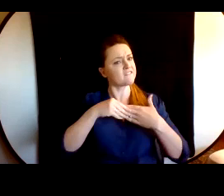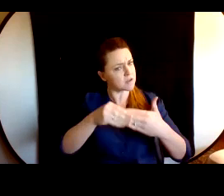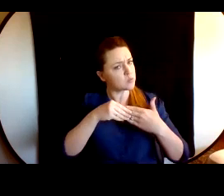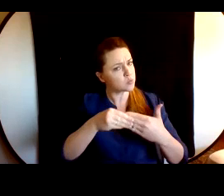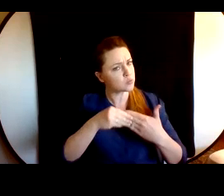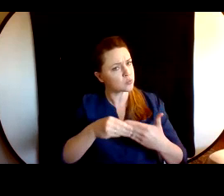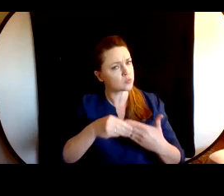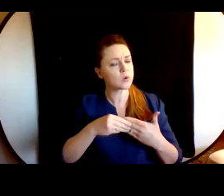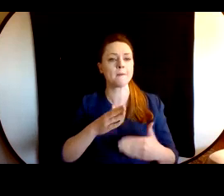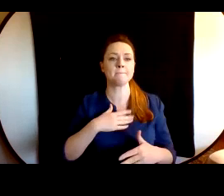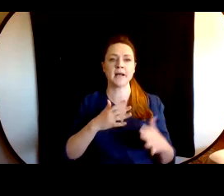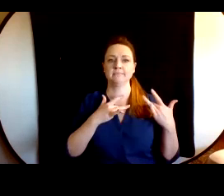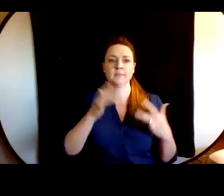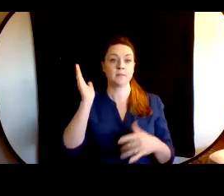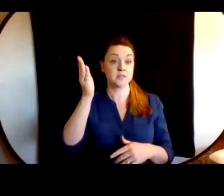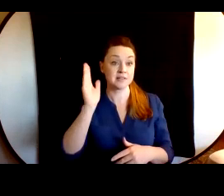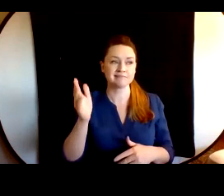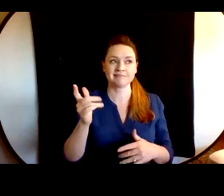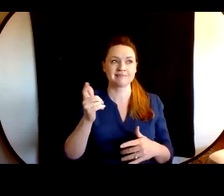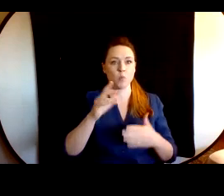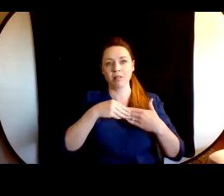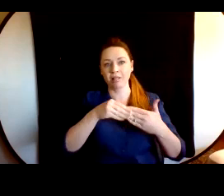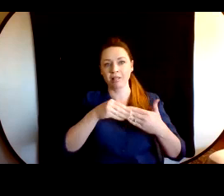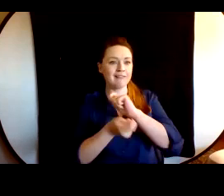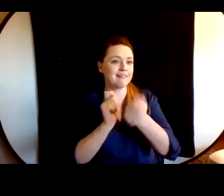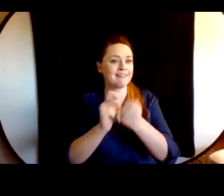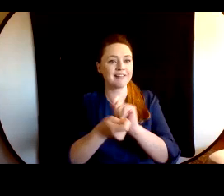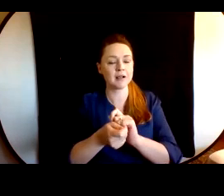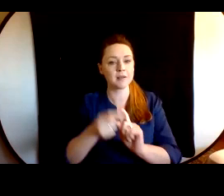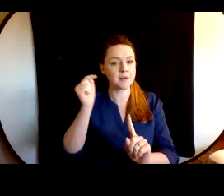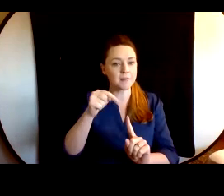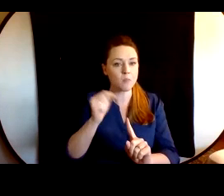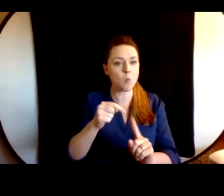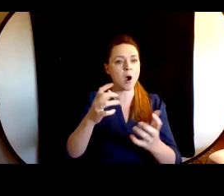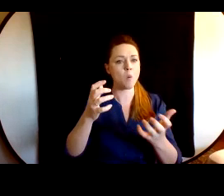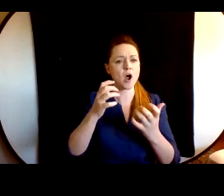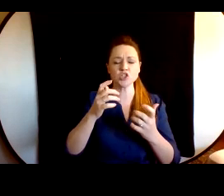than the way I present it in a month or two, because the idea is for the content to be ever evolving in its nature.